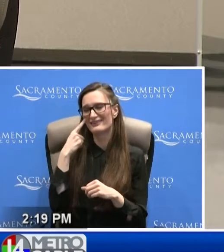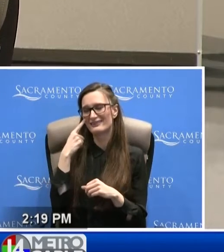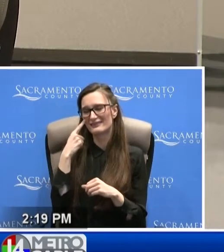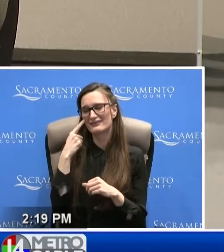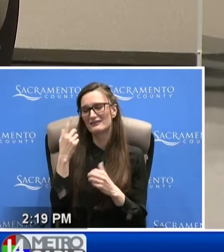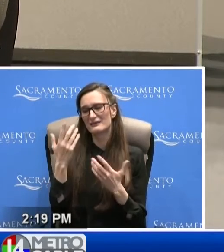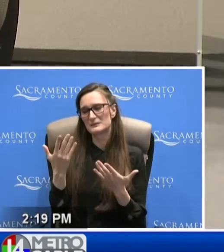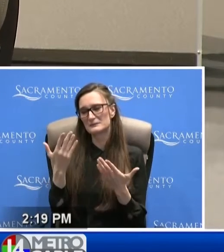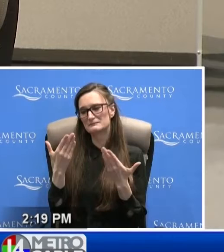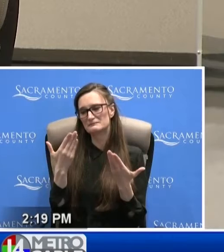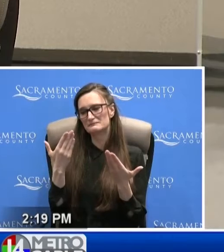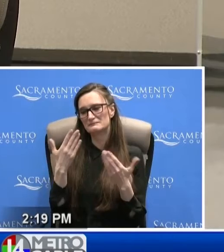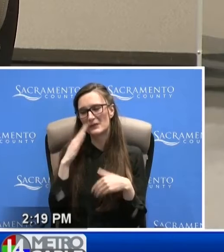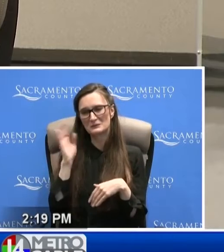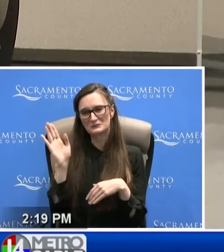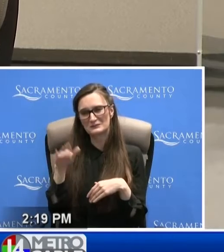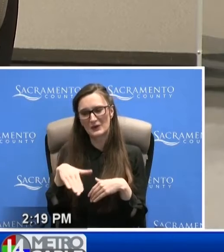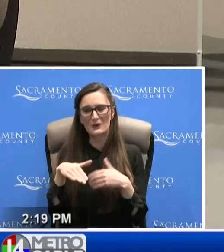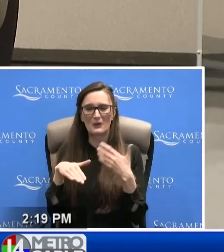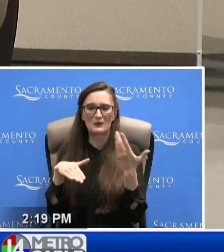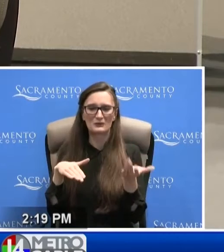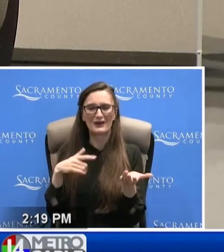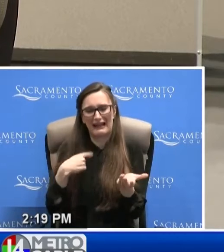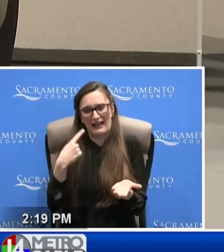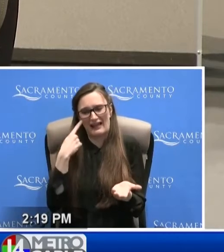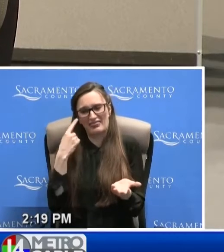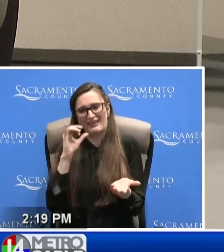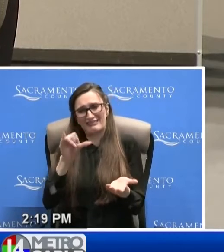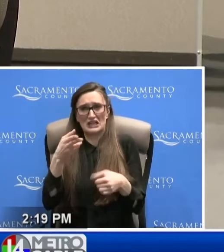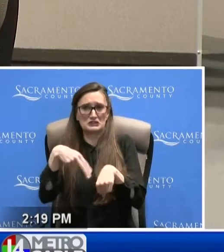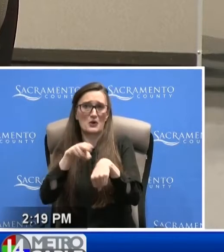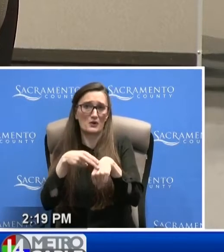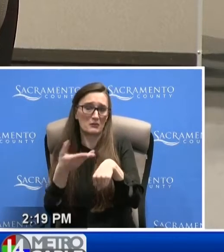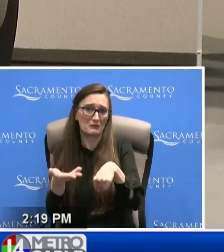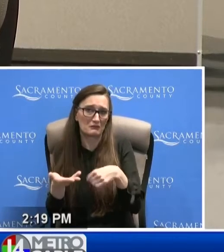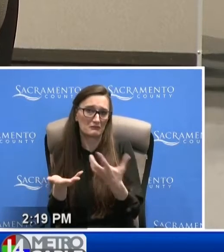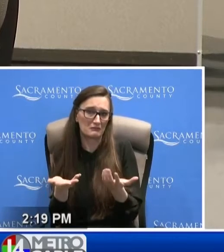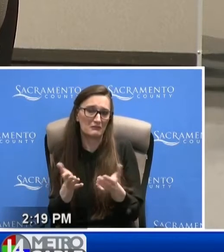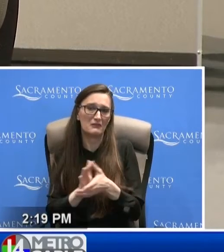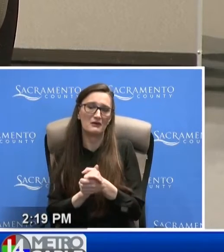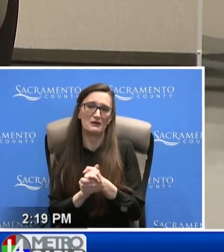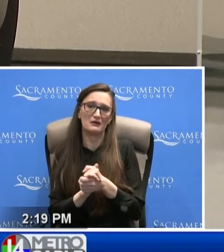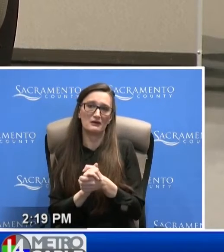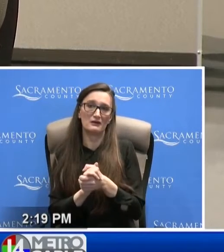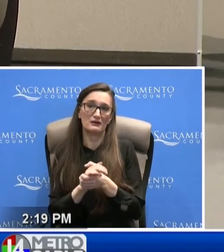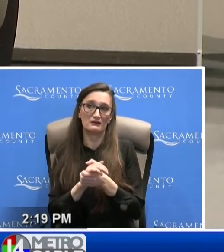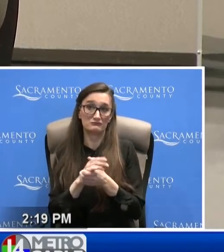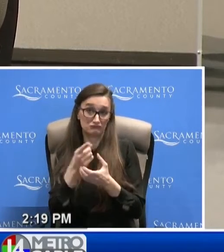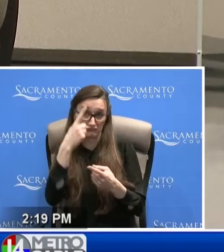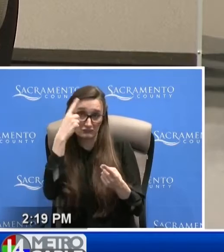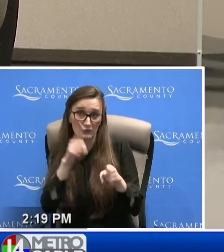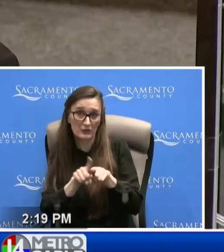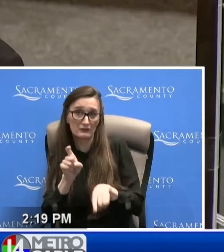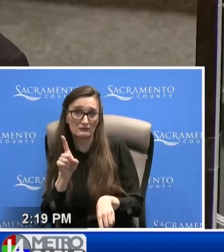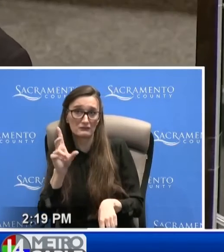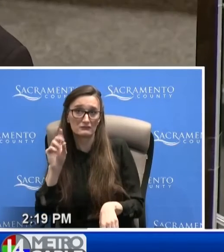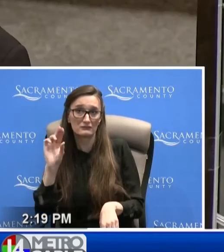you know, if you I just think that's normal. Wouldn't you concur? That happens everywhere.